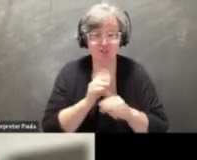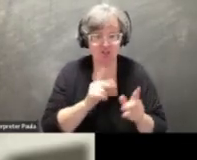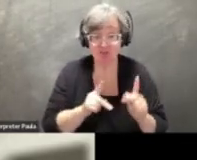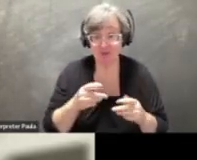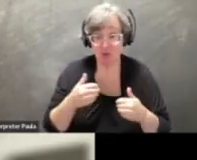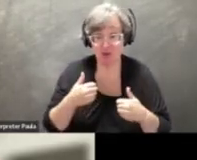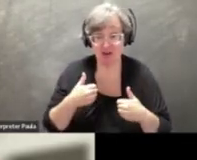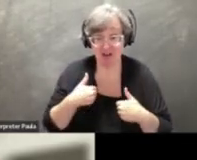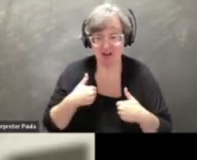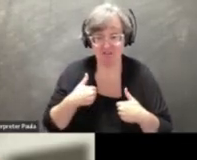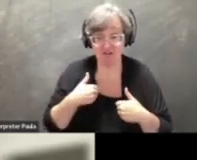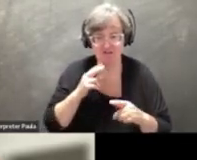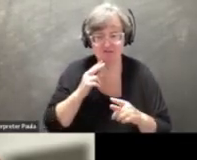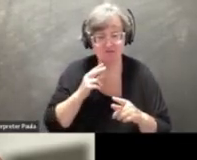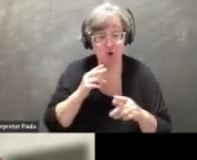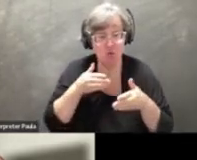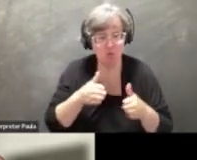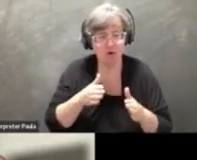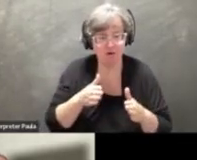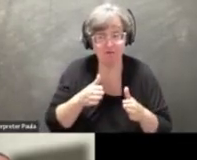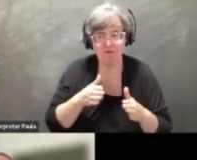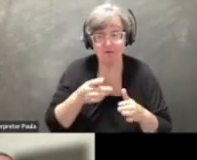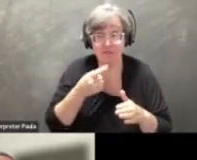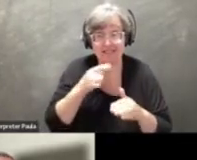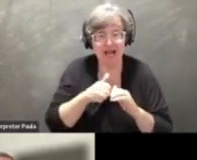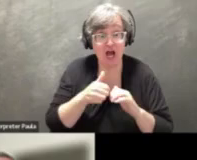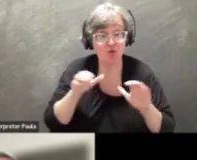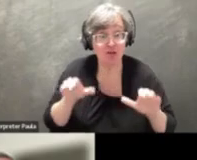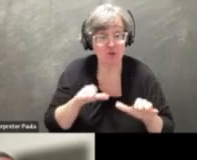executed? Because there's no